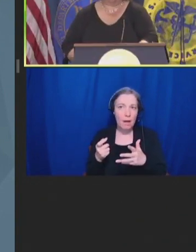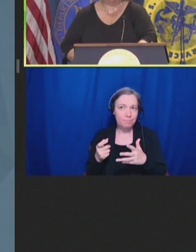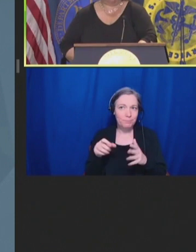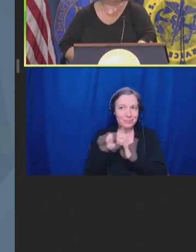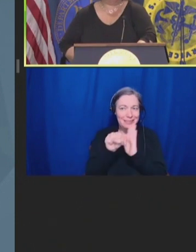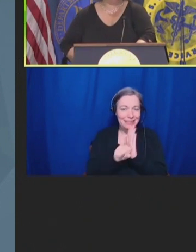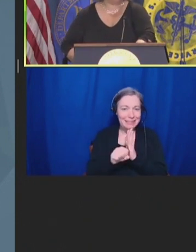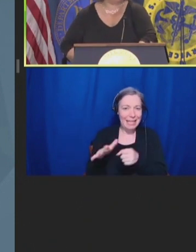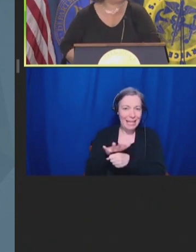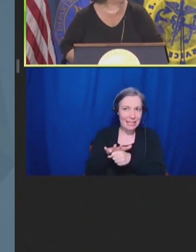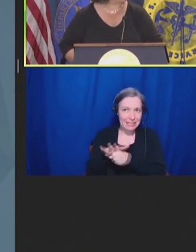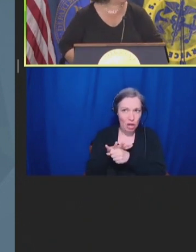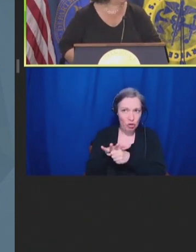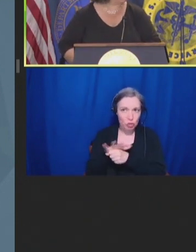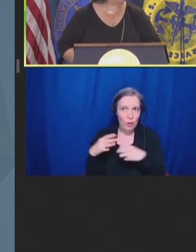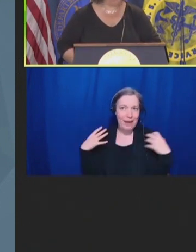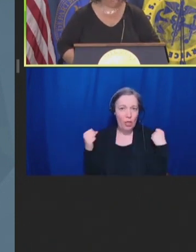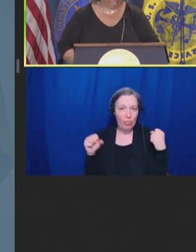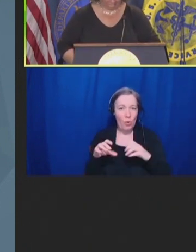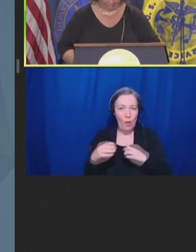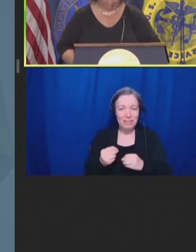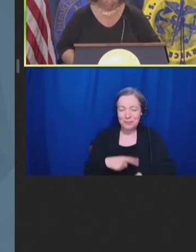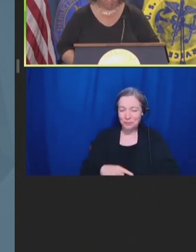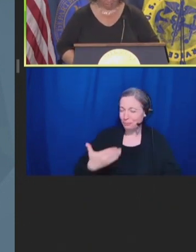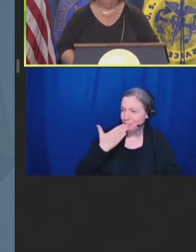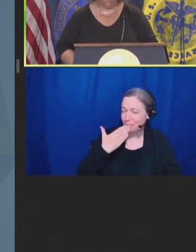be such a -- part of such a great panel. I look forward to hearing everyone's remarks.